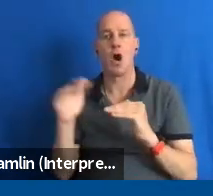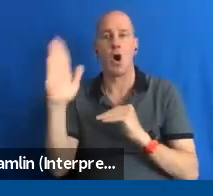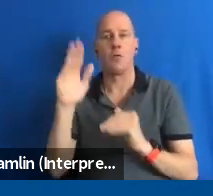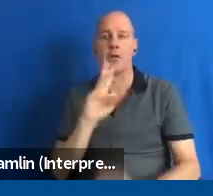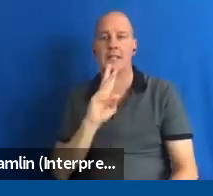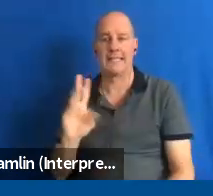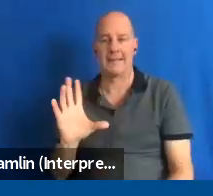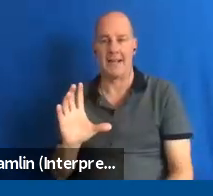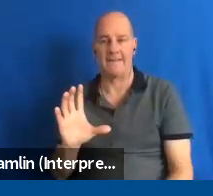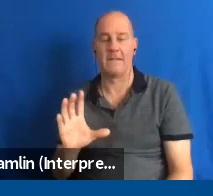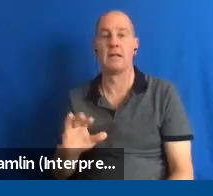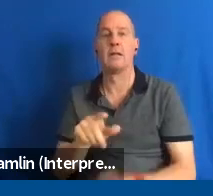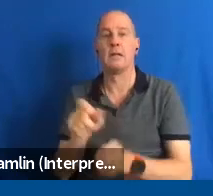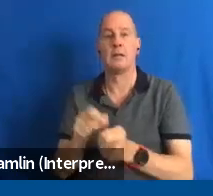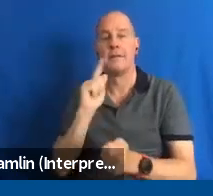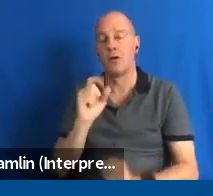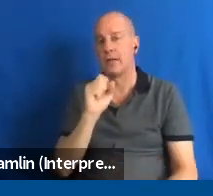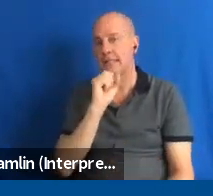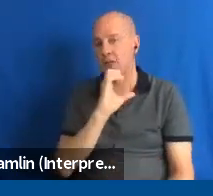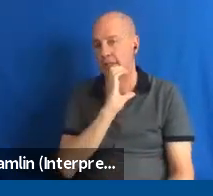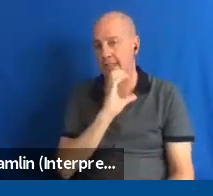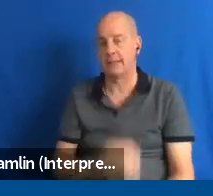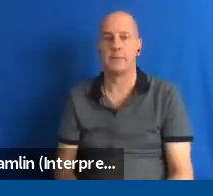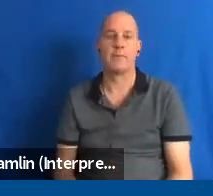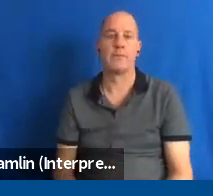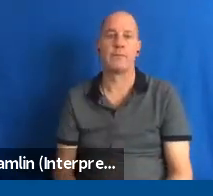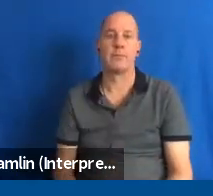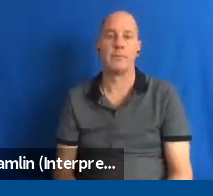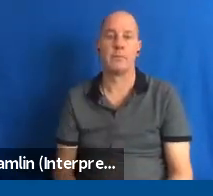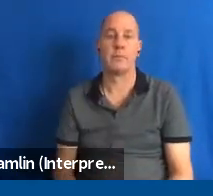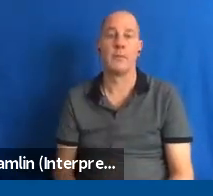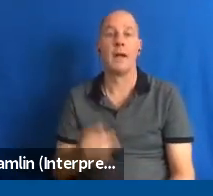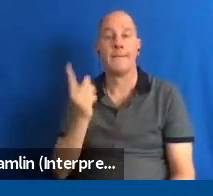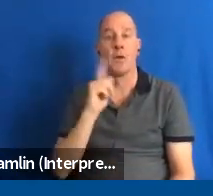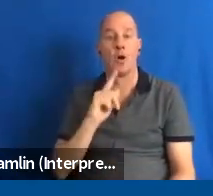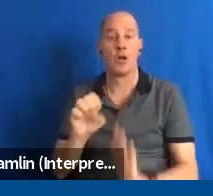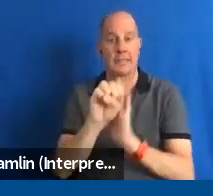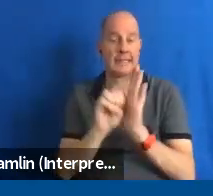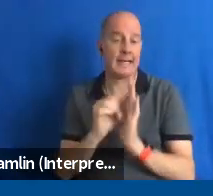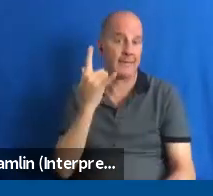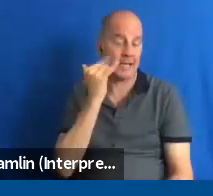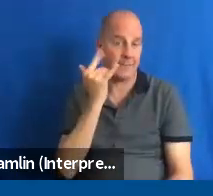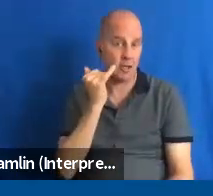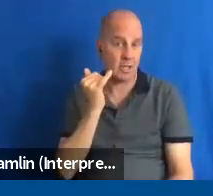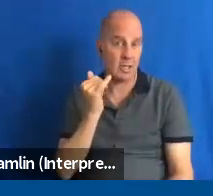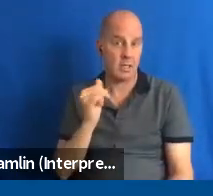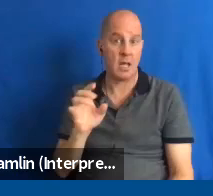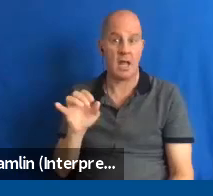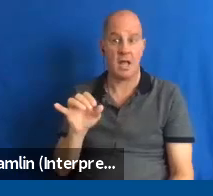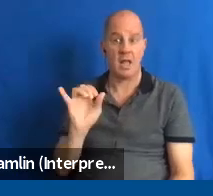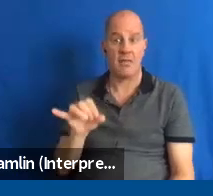specifically for senior citizens. And in the state of California, that was an identified gap,